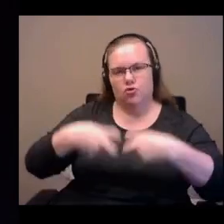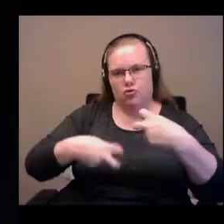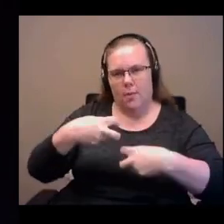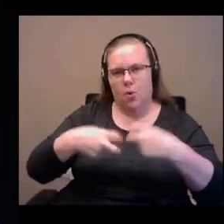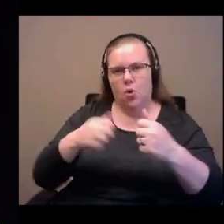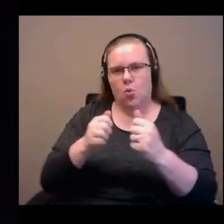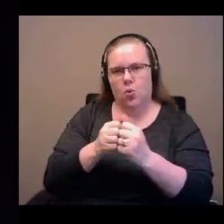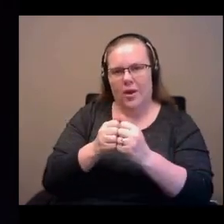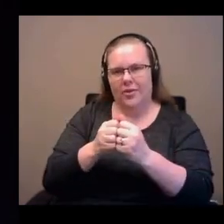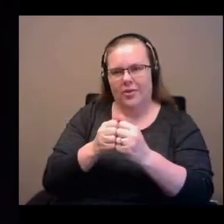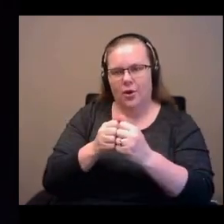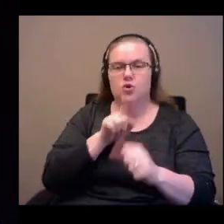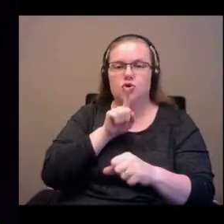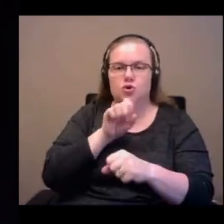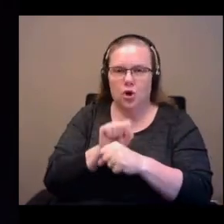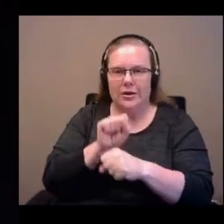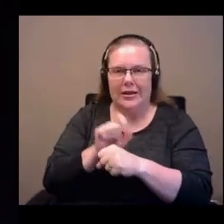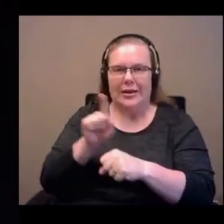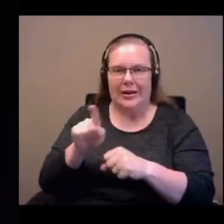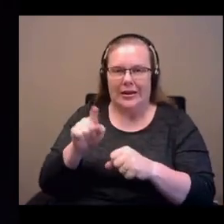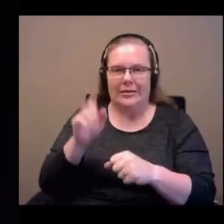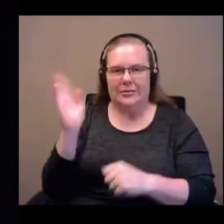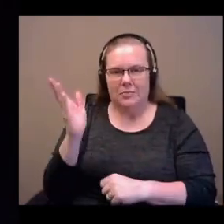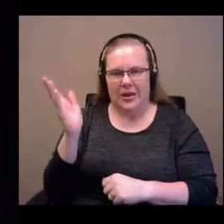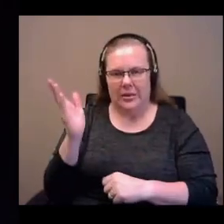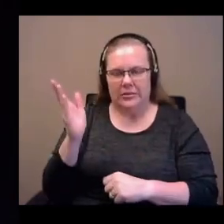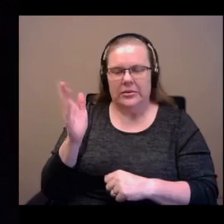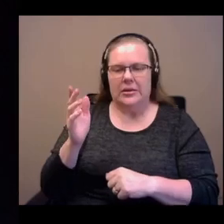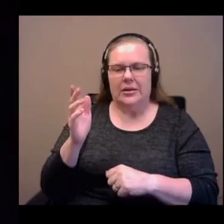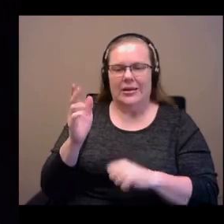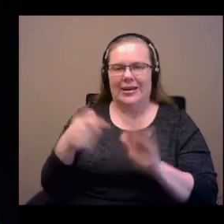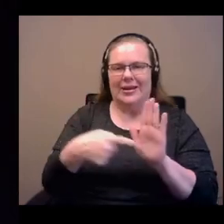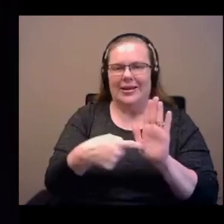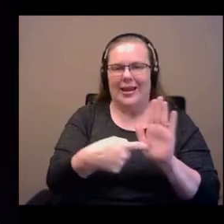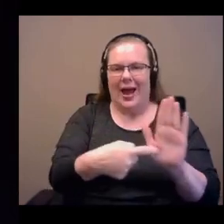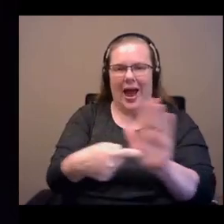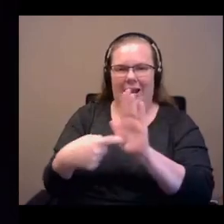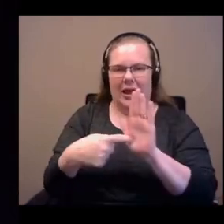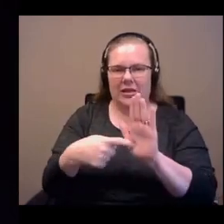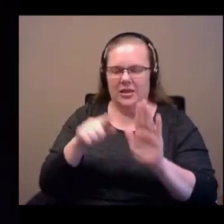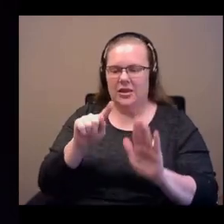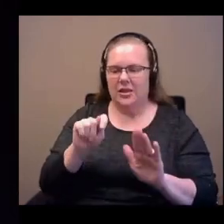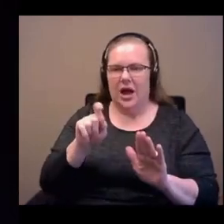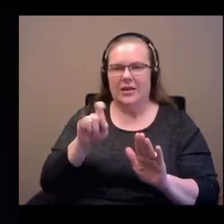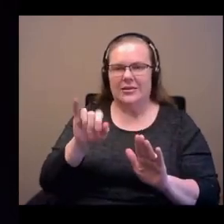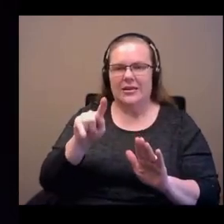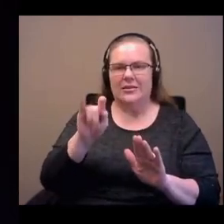he speaks is that it highlights the toxicity of certainty, right? And I think a lot of us